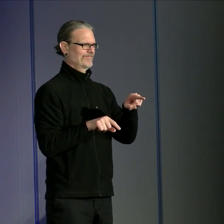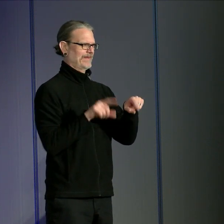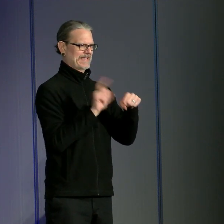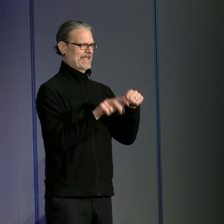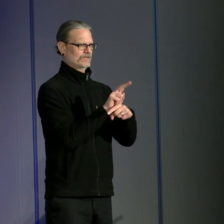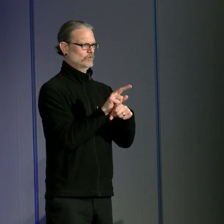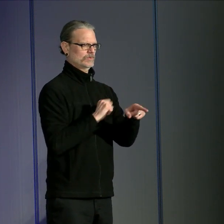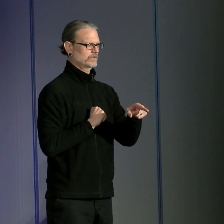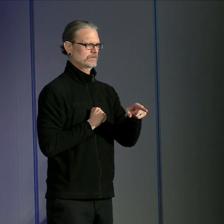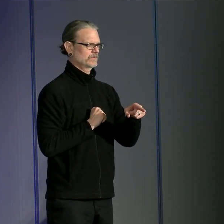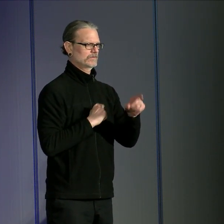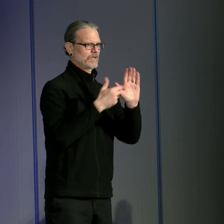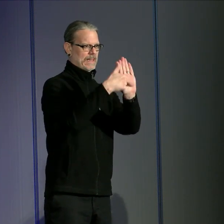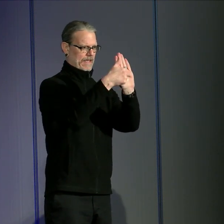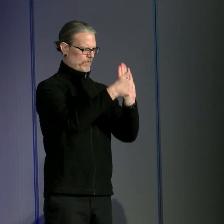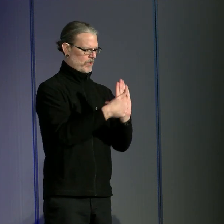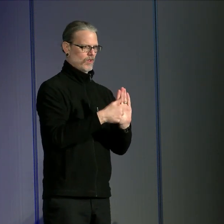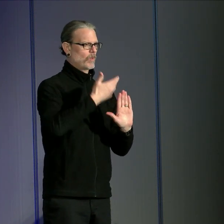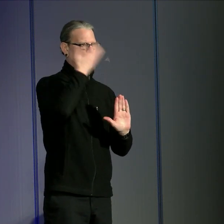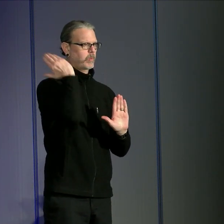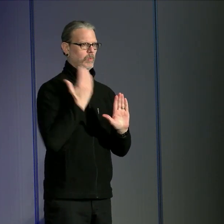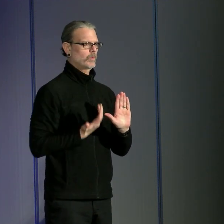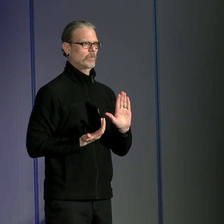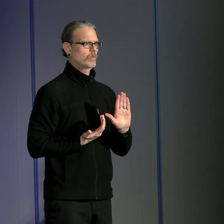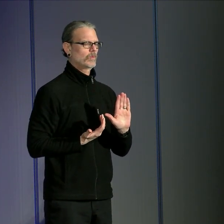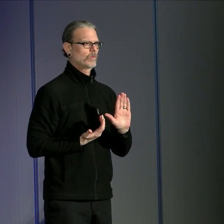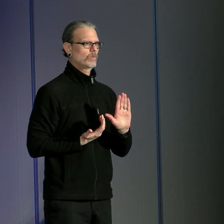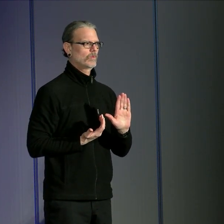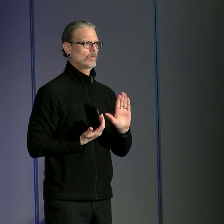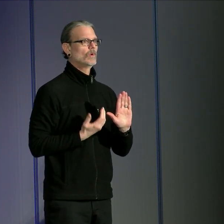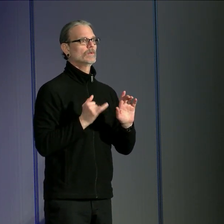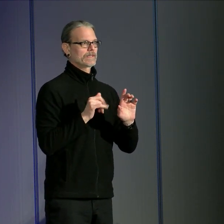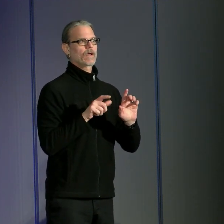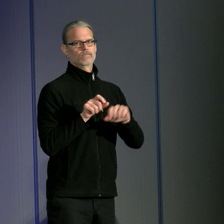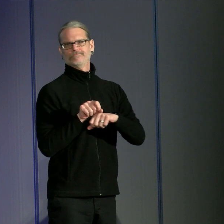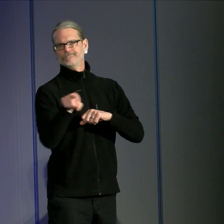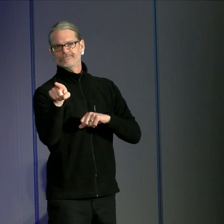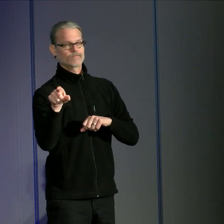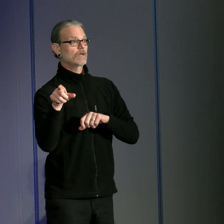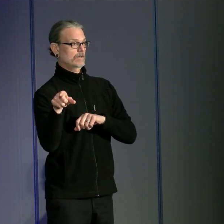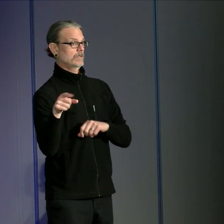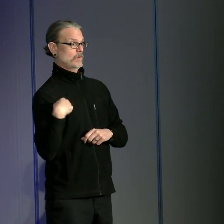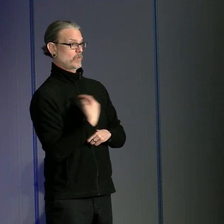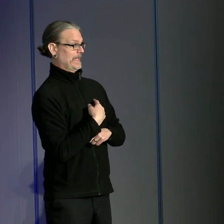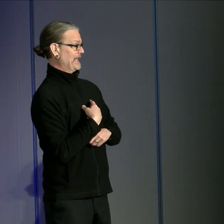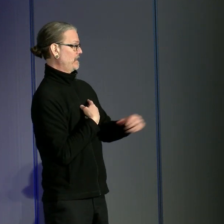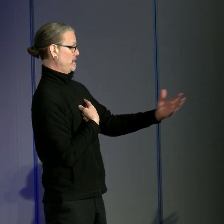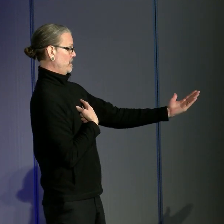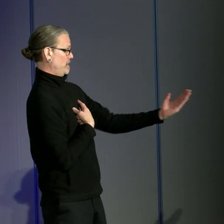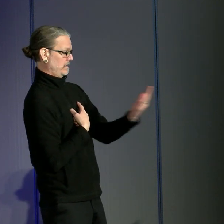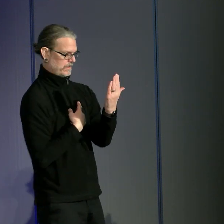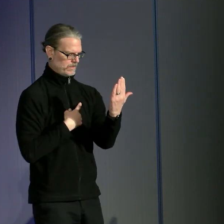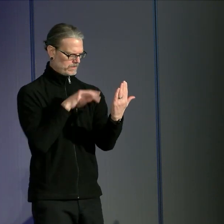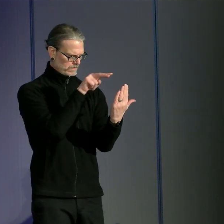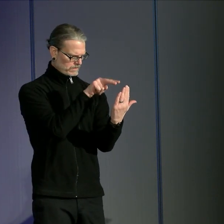It's got unlabeled elements. And you can now go to that page and ART and verify the missing labels are there and you